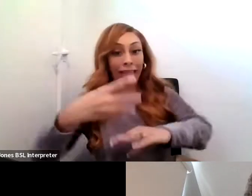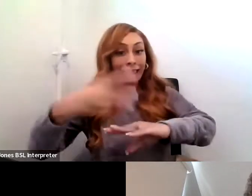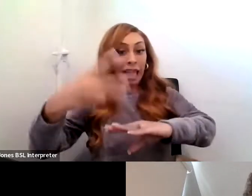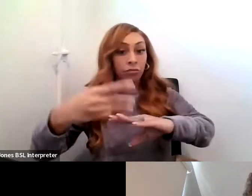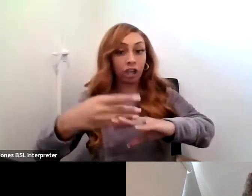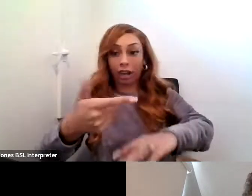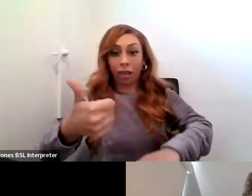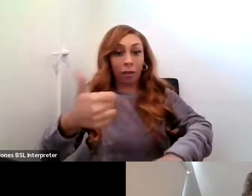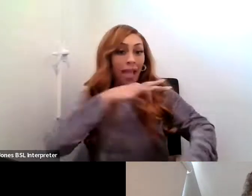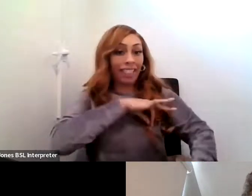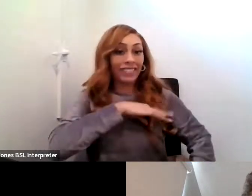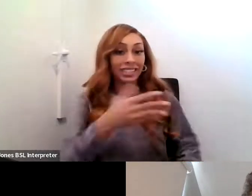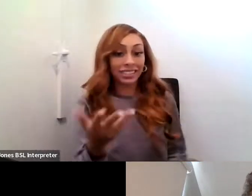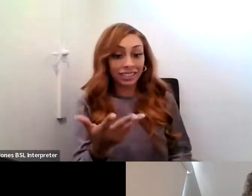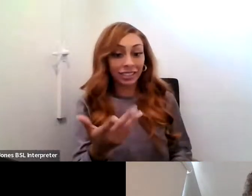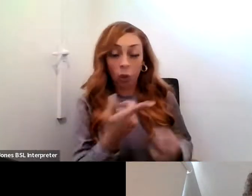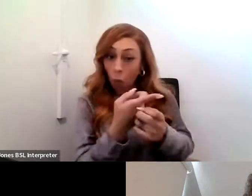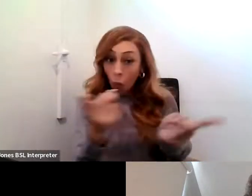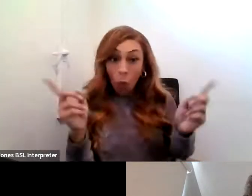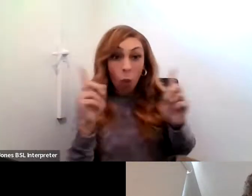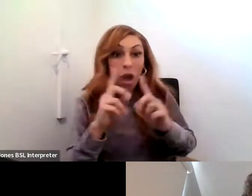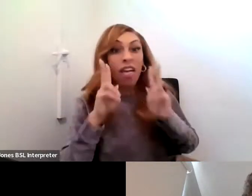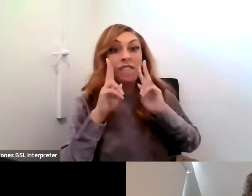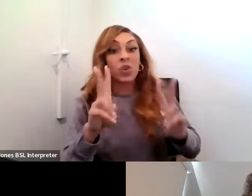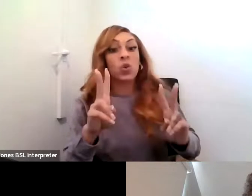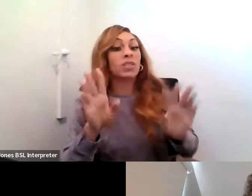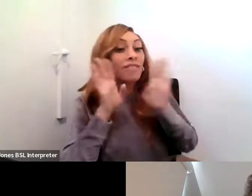for all viewers of that content.